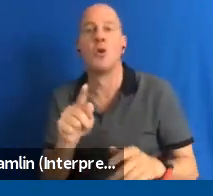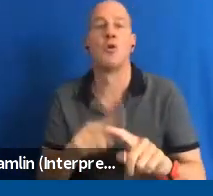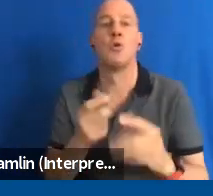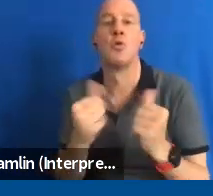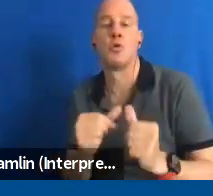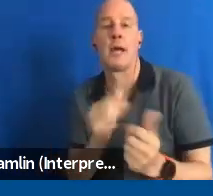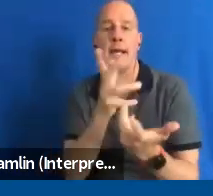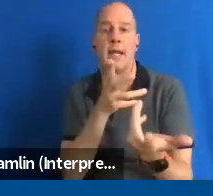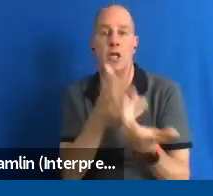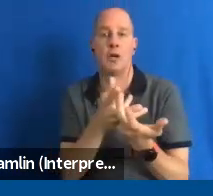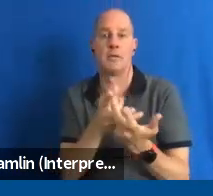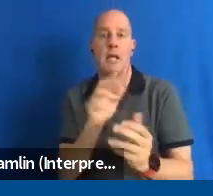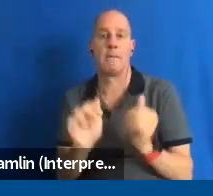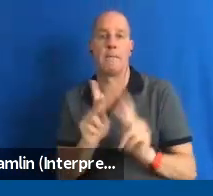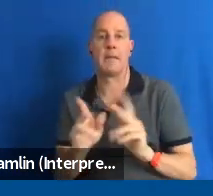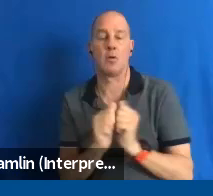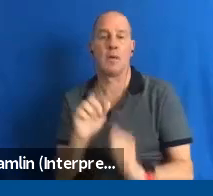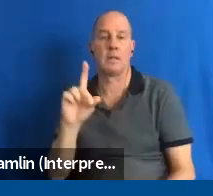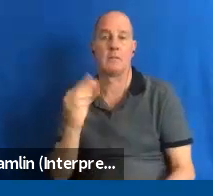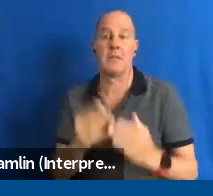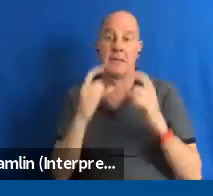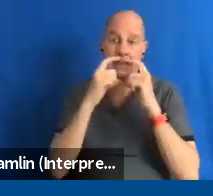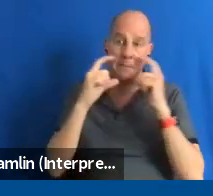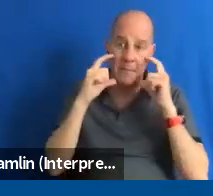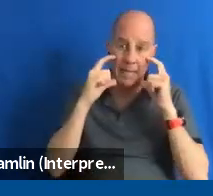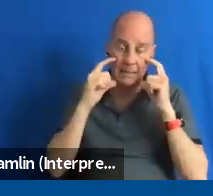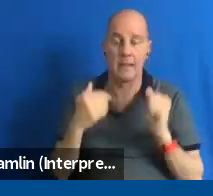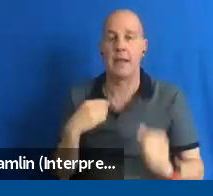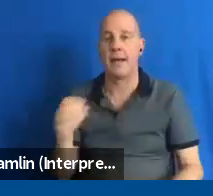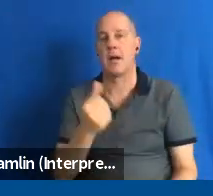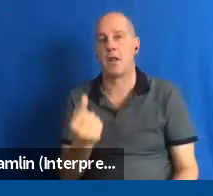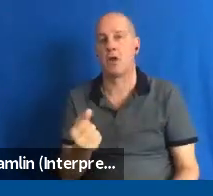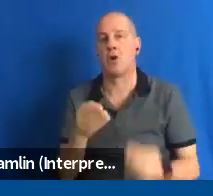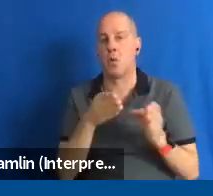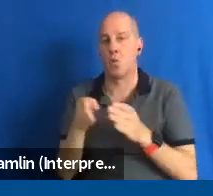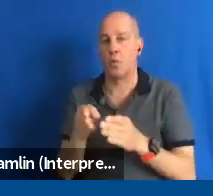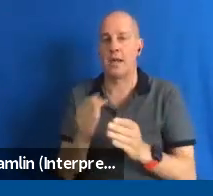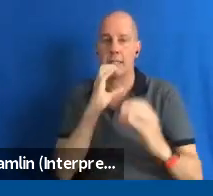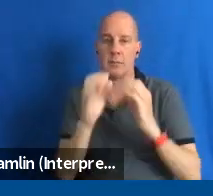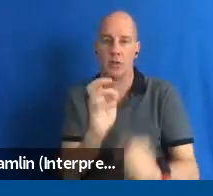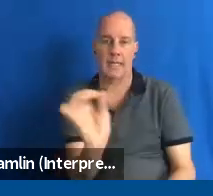in another way so, again, it could be a mask, but it could be other ways too.